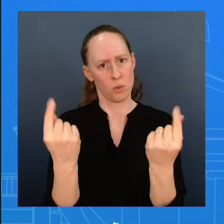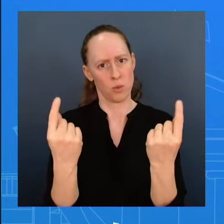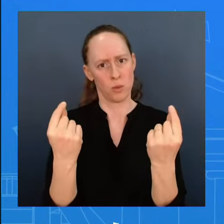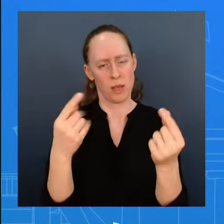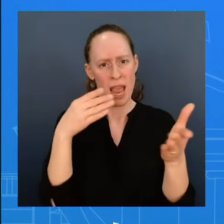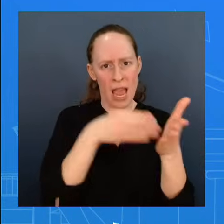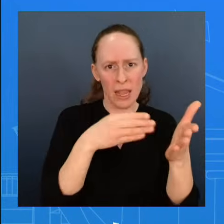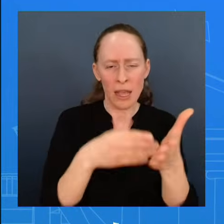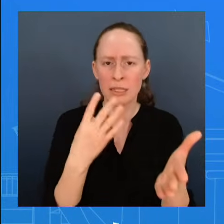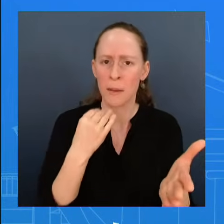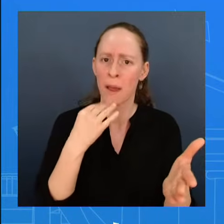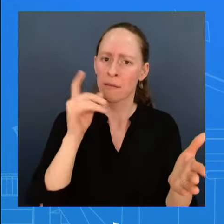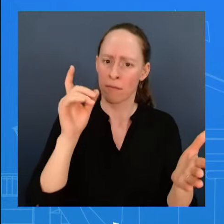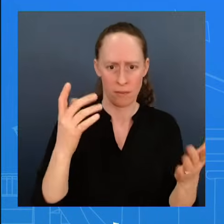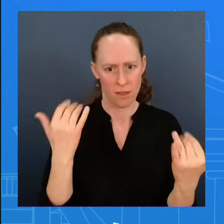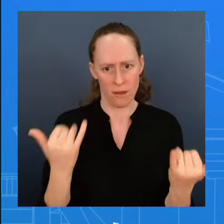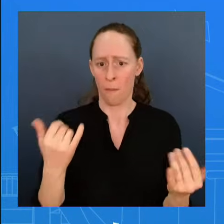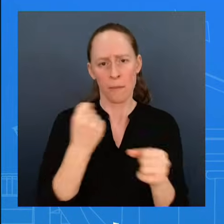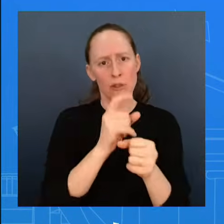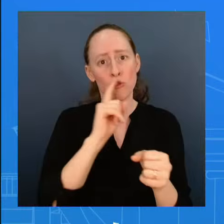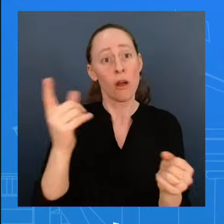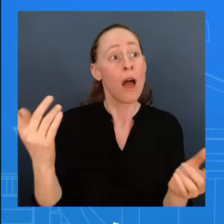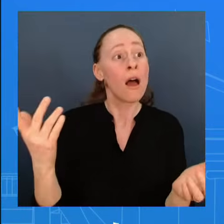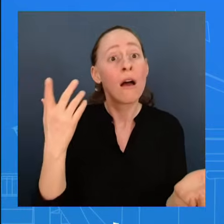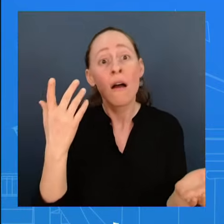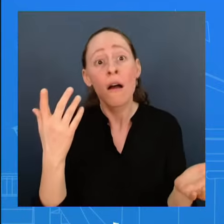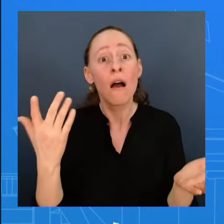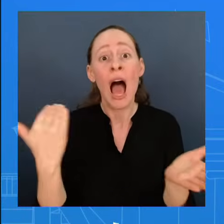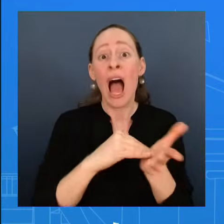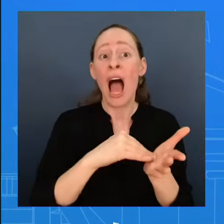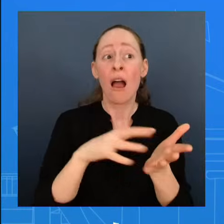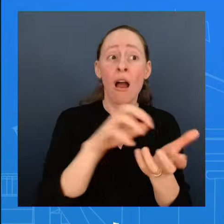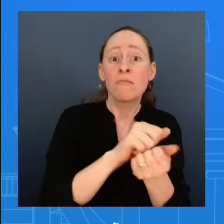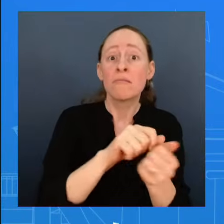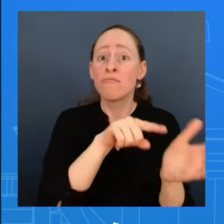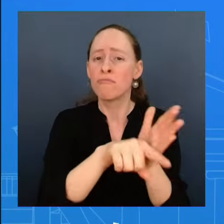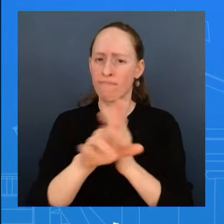Today, Florida's extreme six-week abortion ban takes effect.